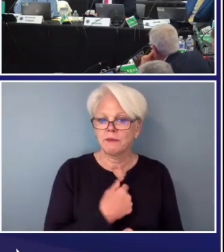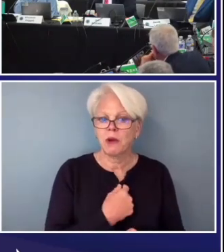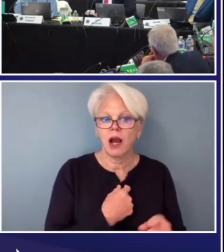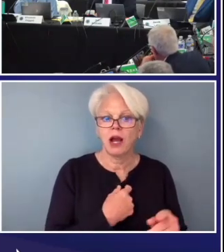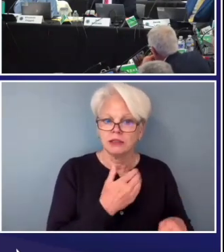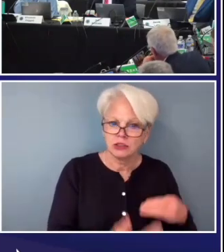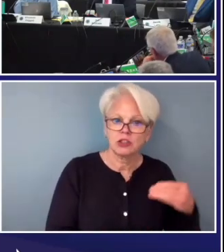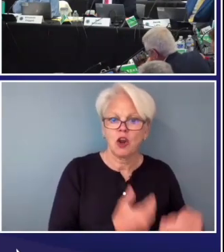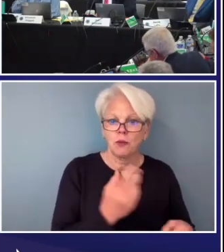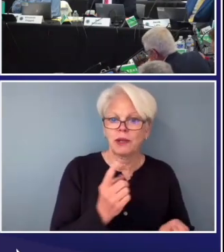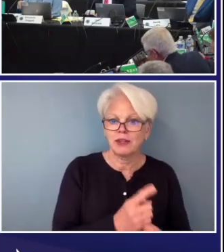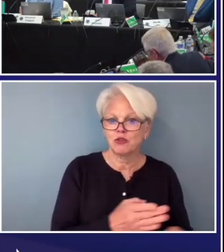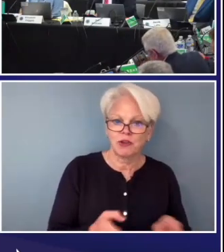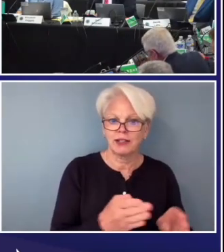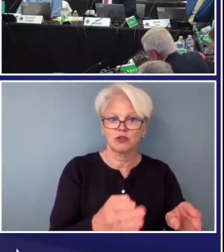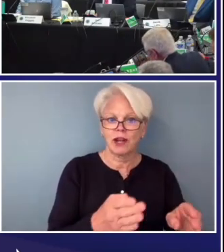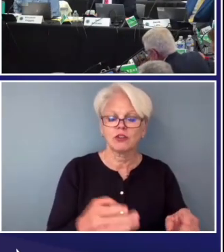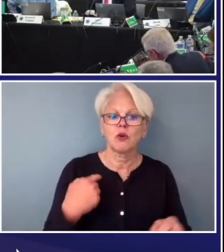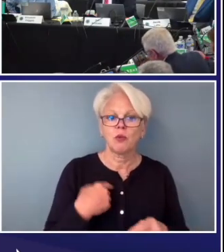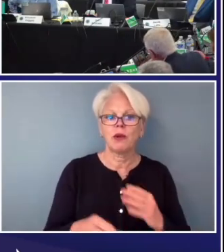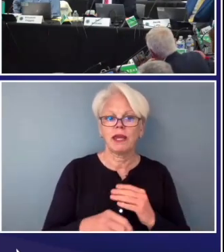We're extending a bit of an olive branch here.